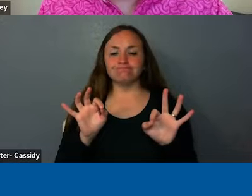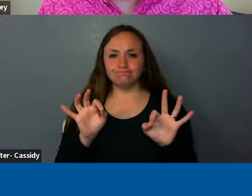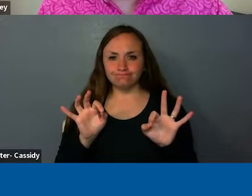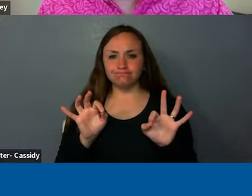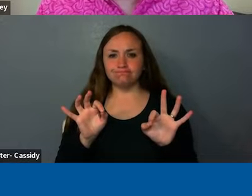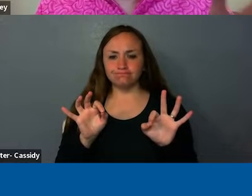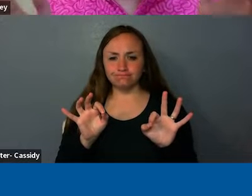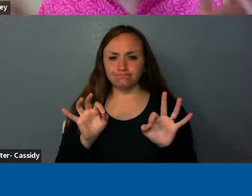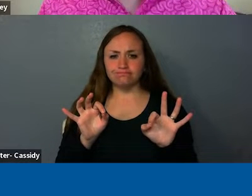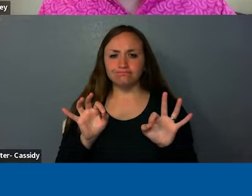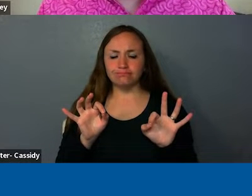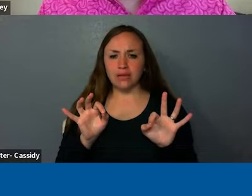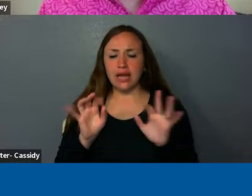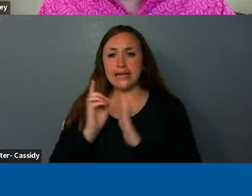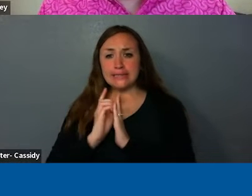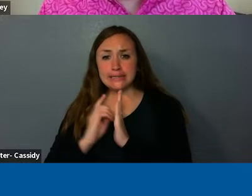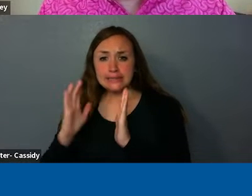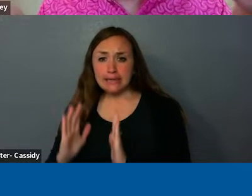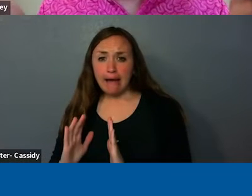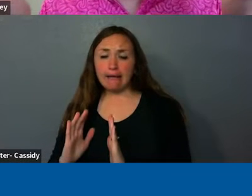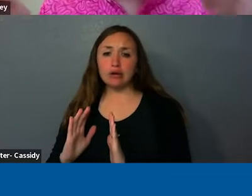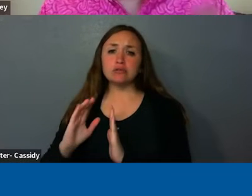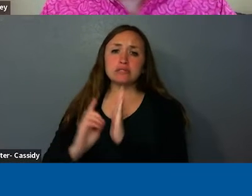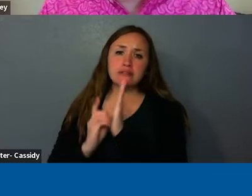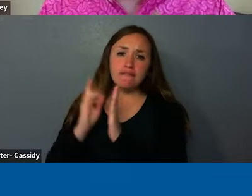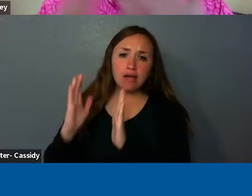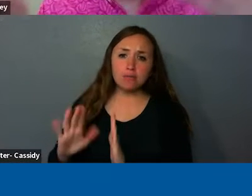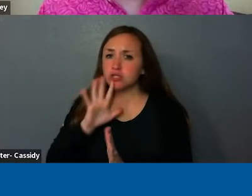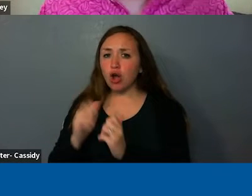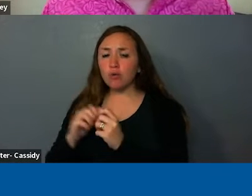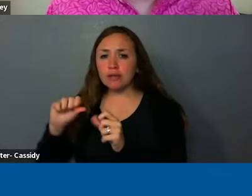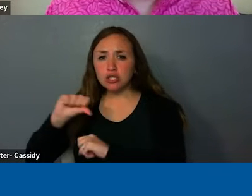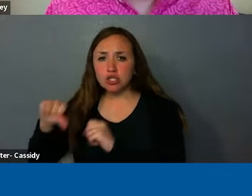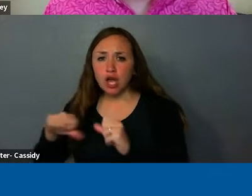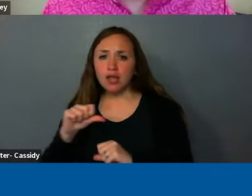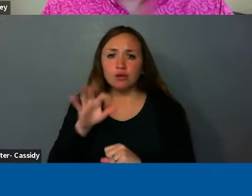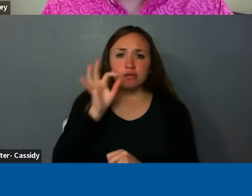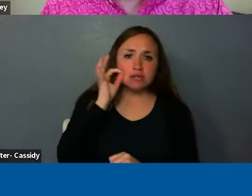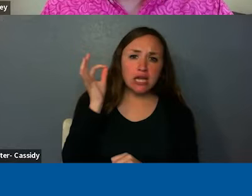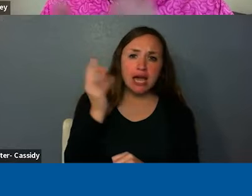like designers and developers talk to each other, dogs and cats wear cute costumes and get along,